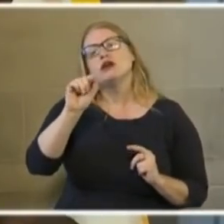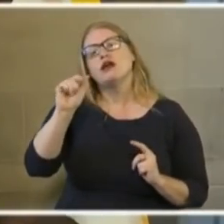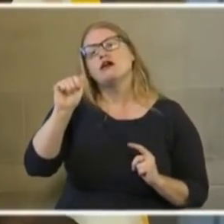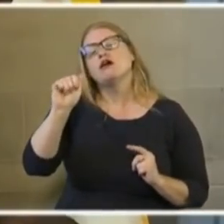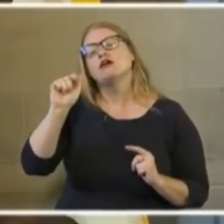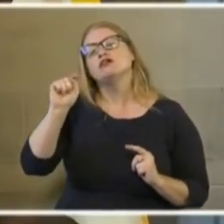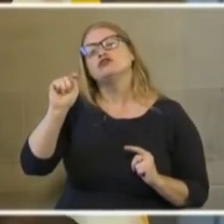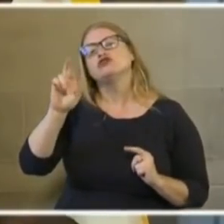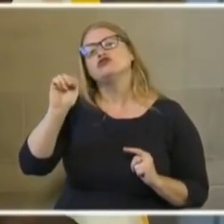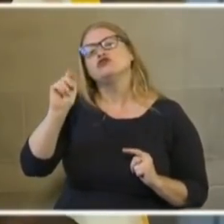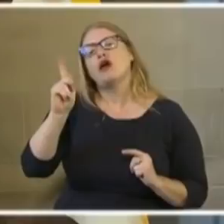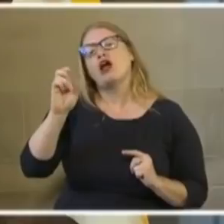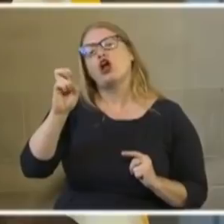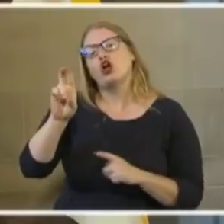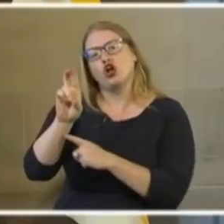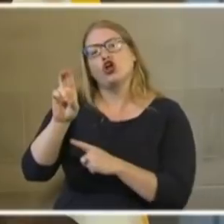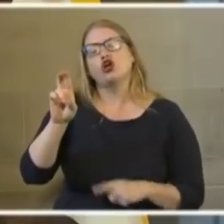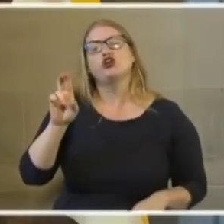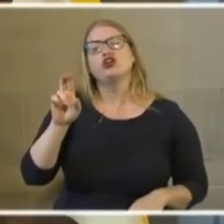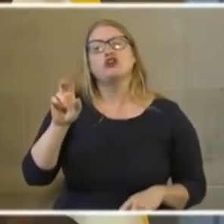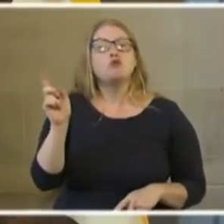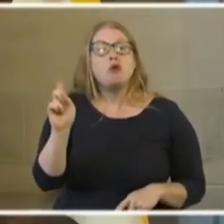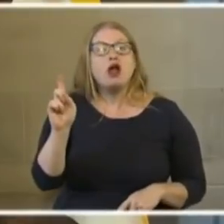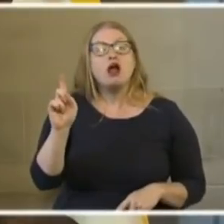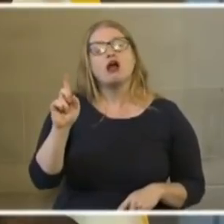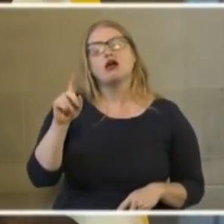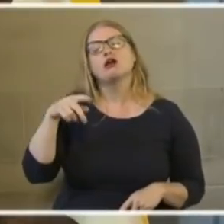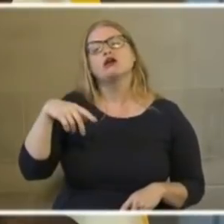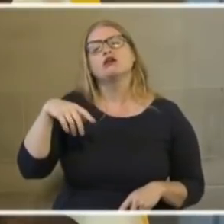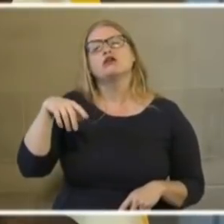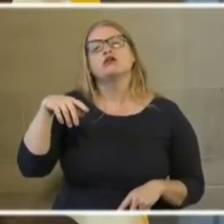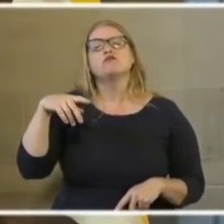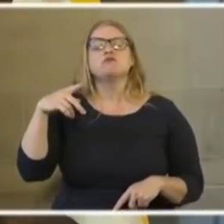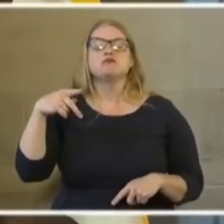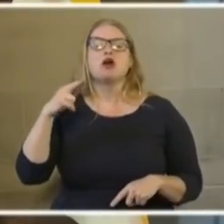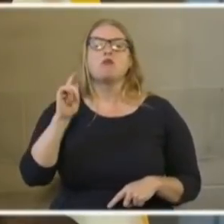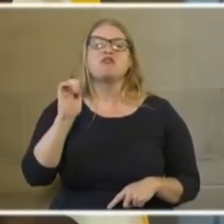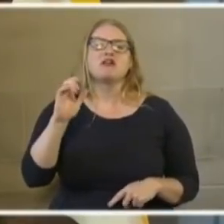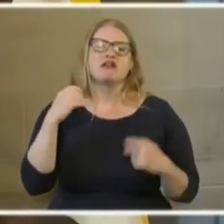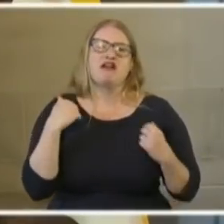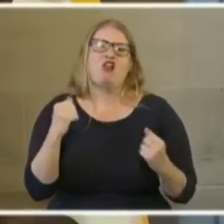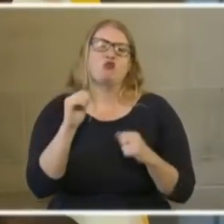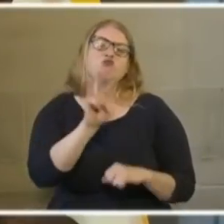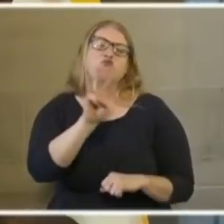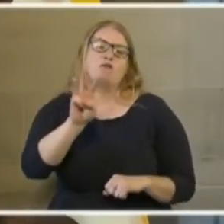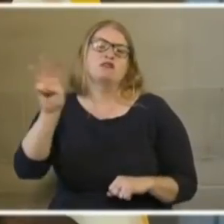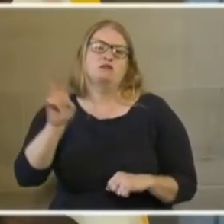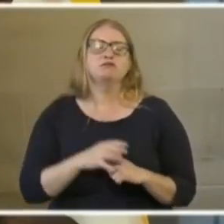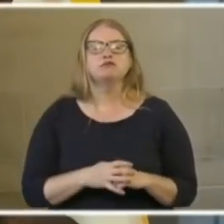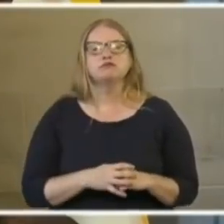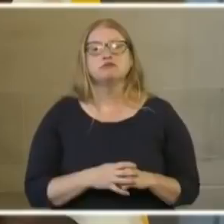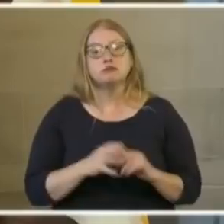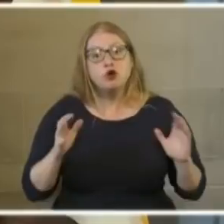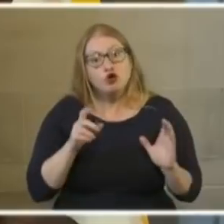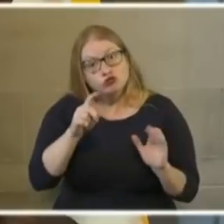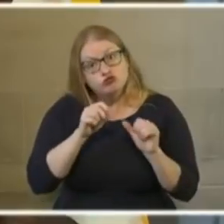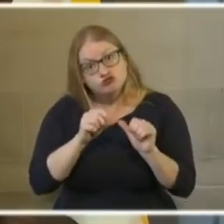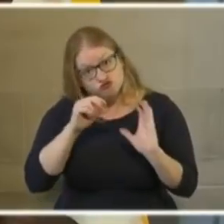INDICATORS. THEY ARE PUBLICLY AVAILABLE AND POSTED EVERY DAY ON THE SAN FRANCISCO DATA TRACKER THAT YOU CAN REACH FROM THE CITY OR